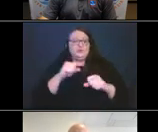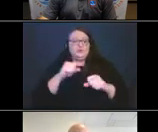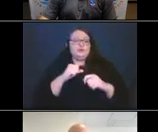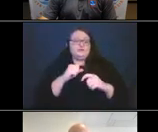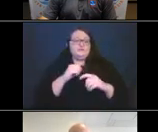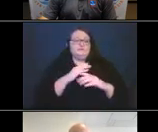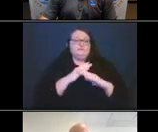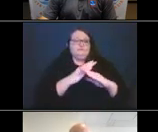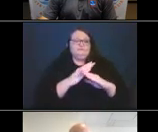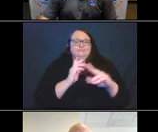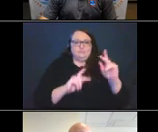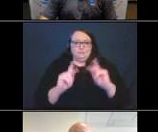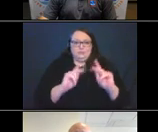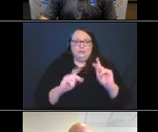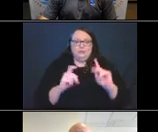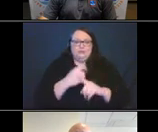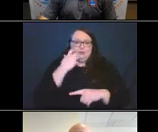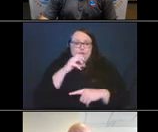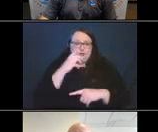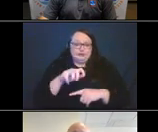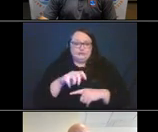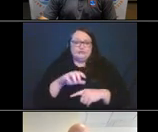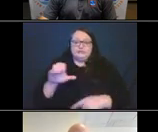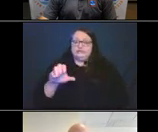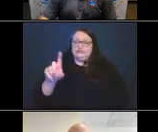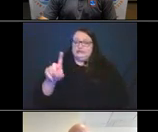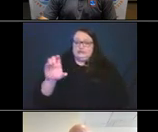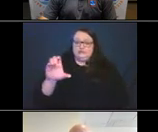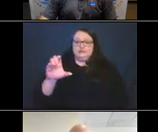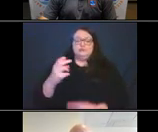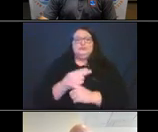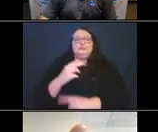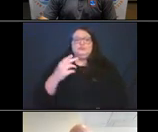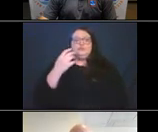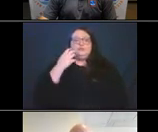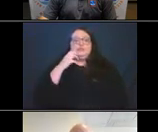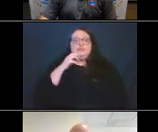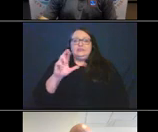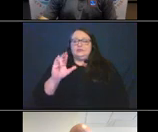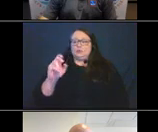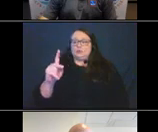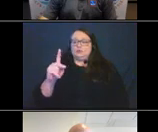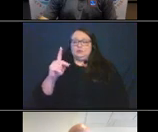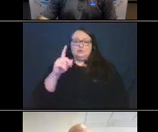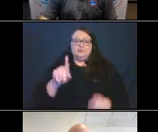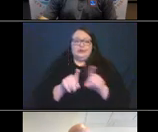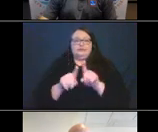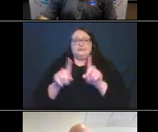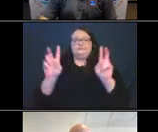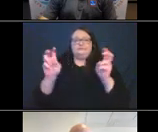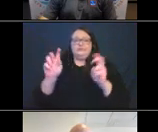And so we at CDC, have used HeatRisk as a trigger tool so that, for example, providers working with